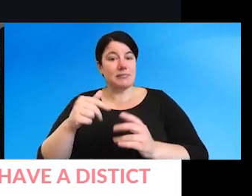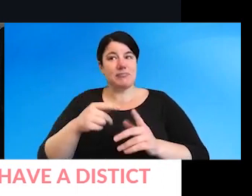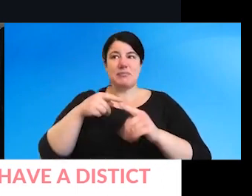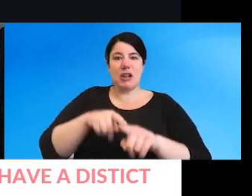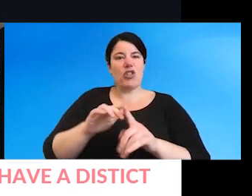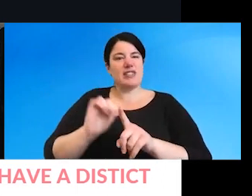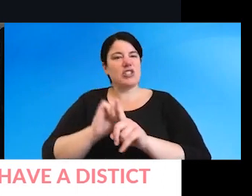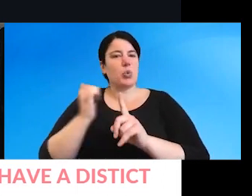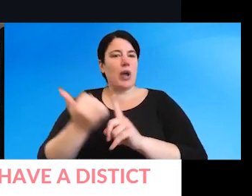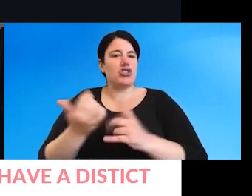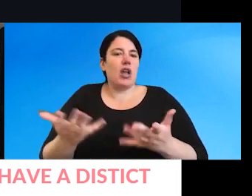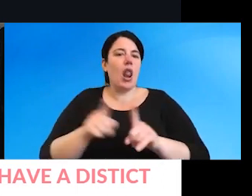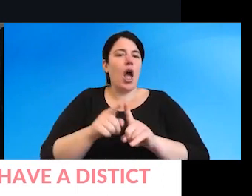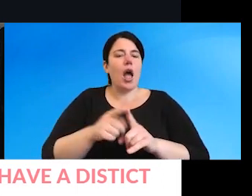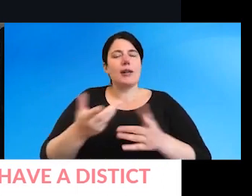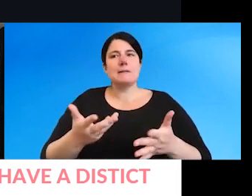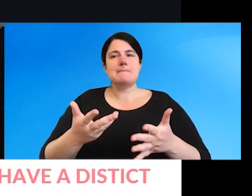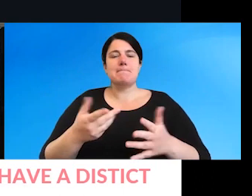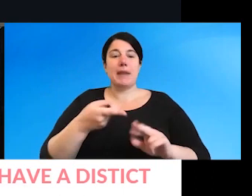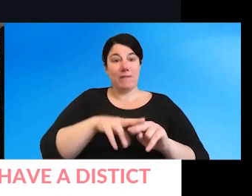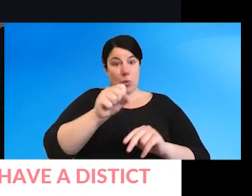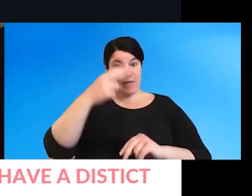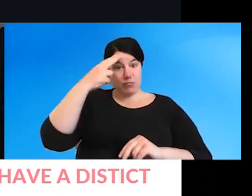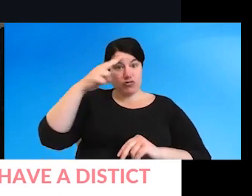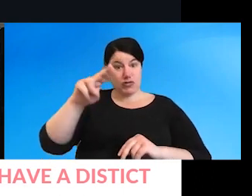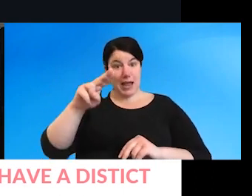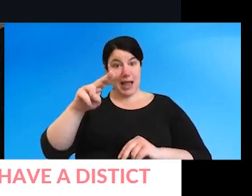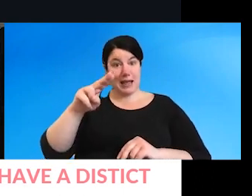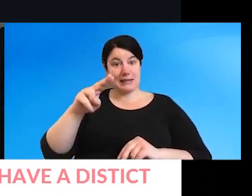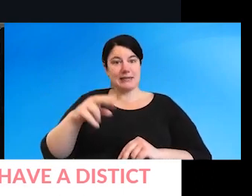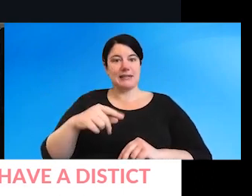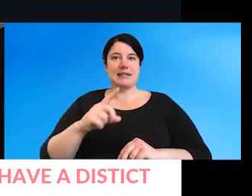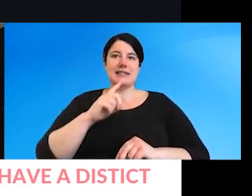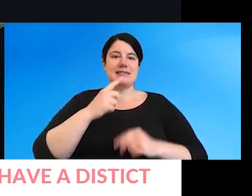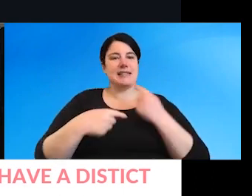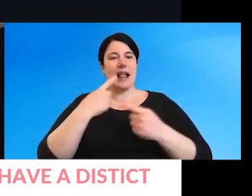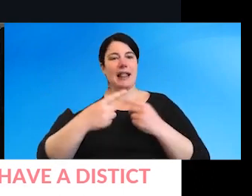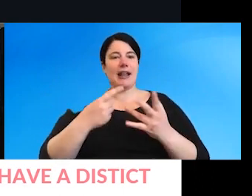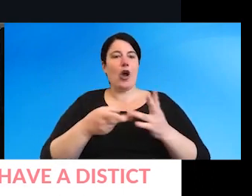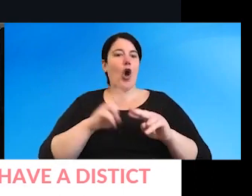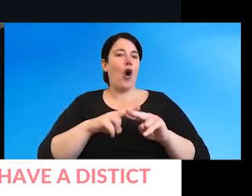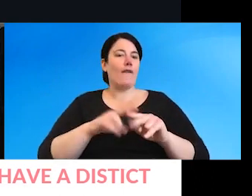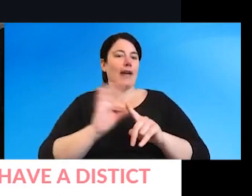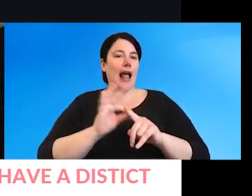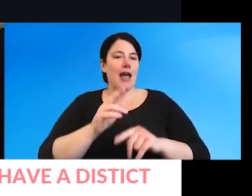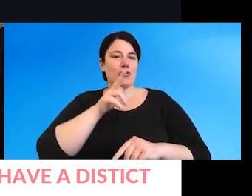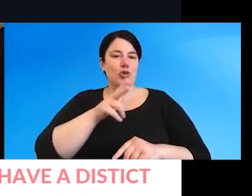If you have a brand which is telling off-colour jokes on social media, which is great, I love that - but you may have shifted that